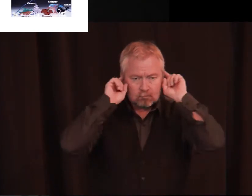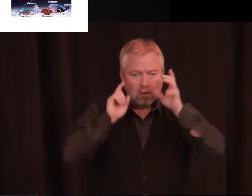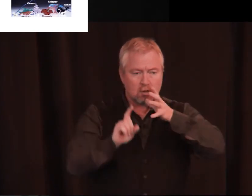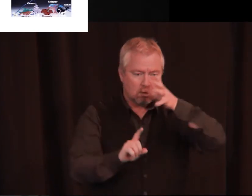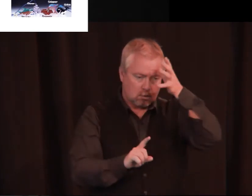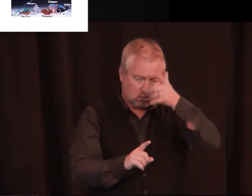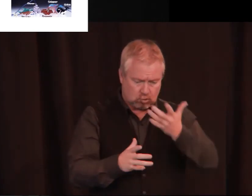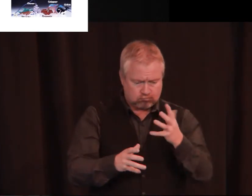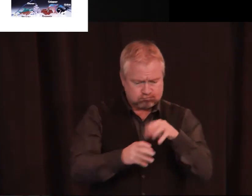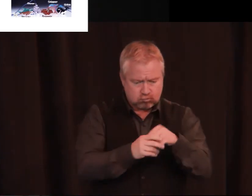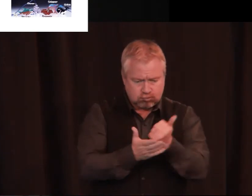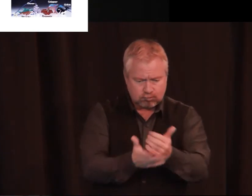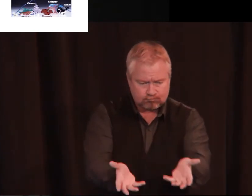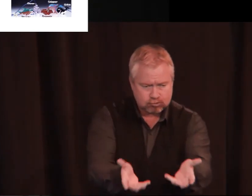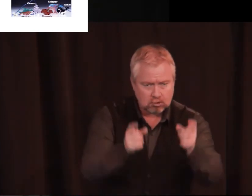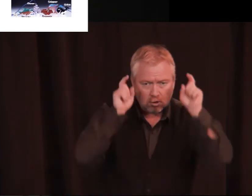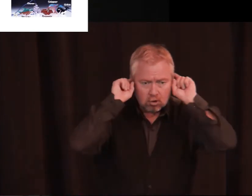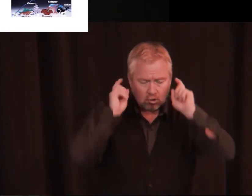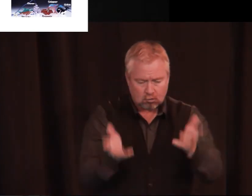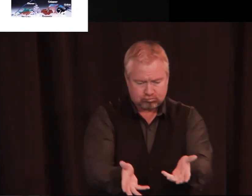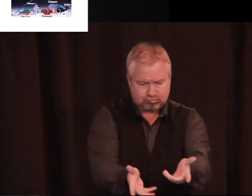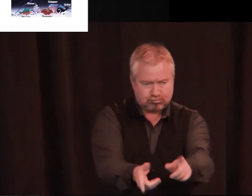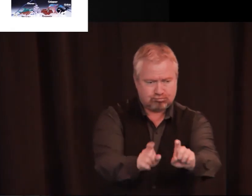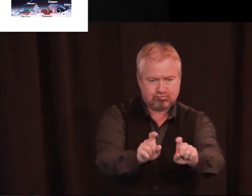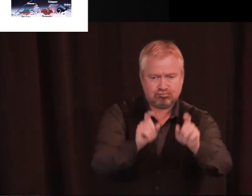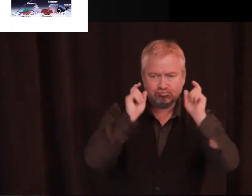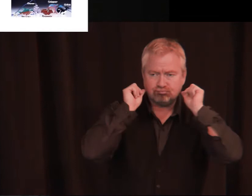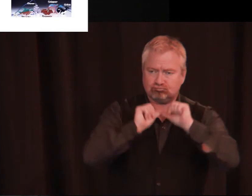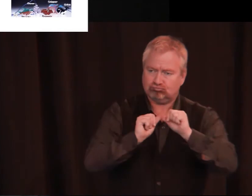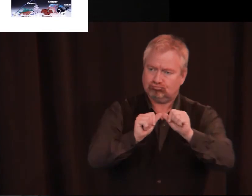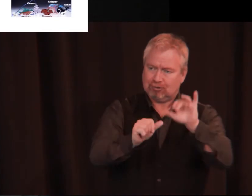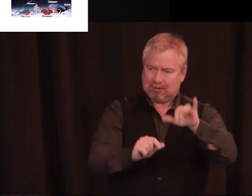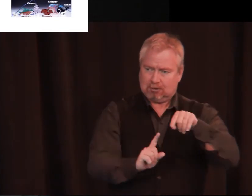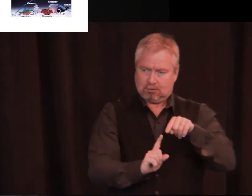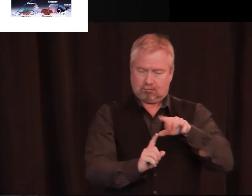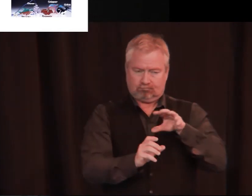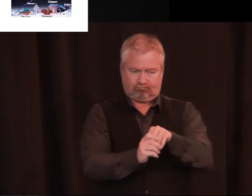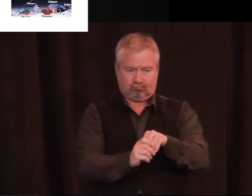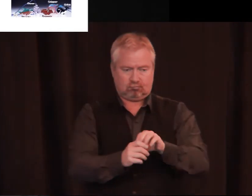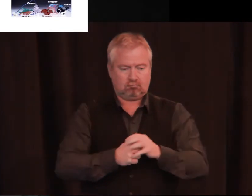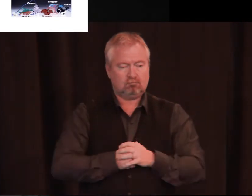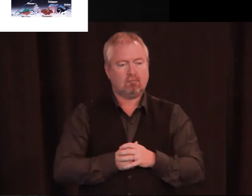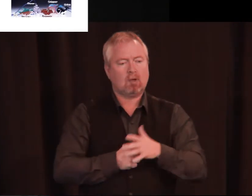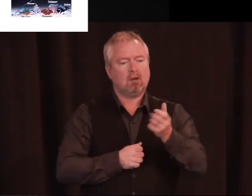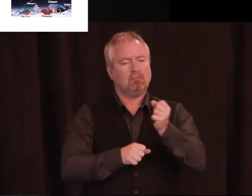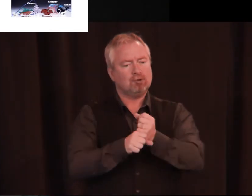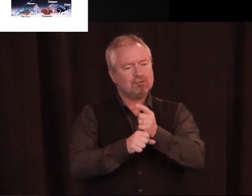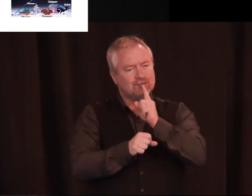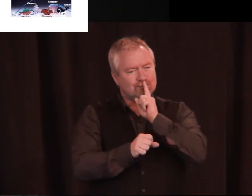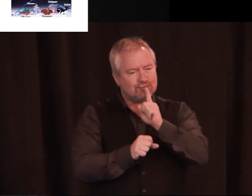that want to have their kids fit with hearing aids, that we have good pediatric practices for these kids.